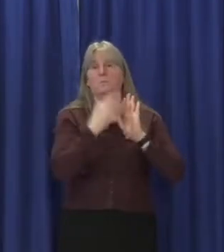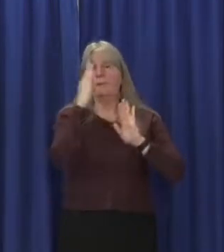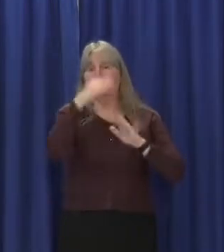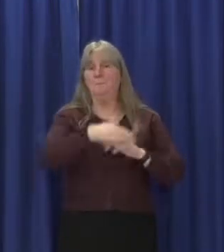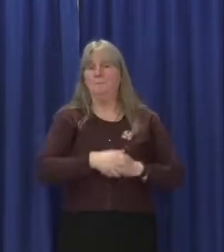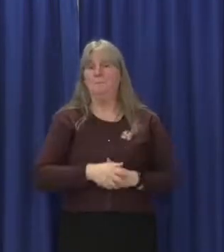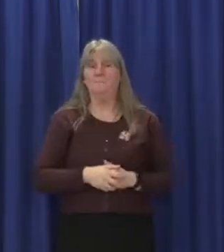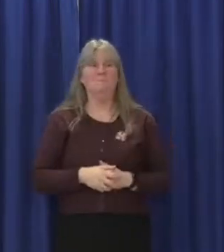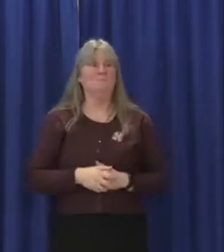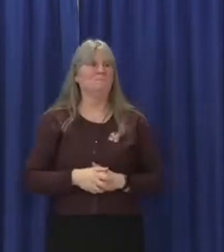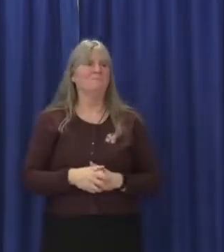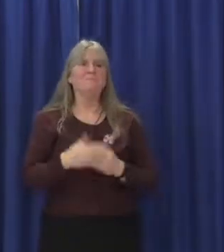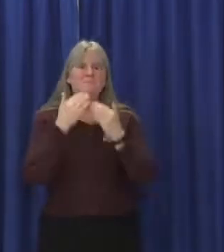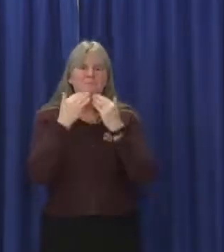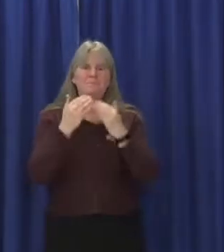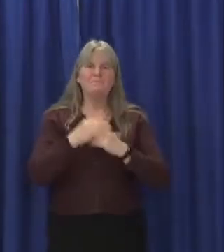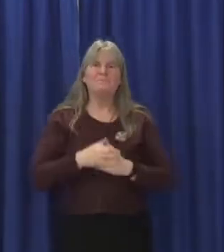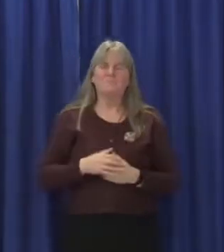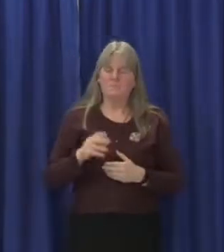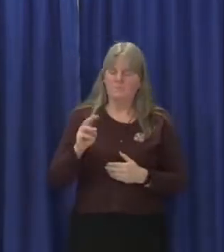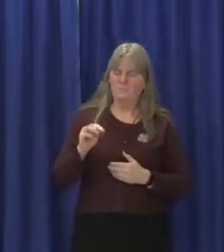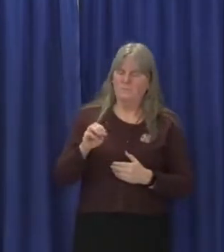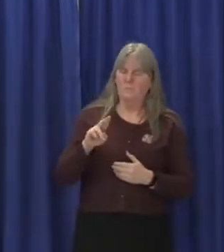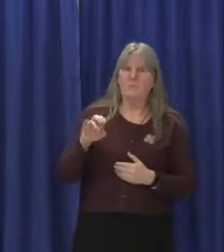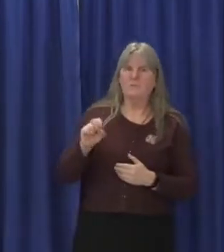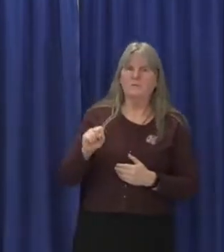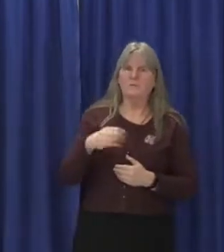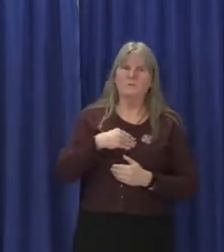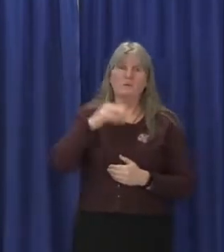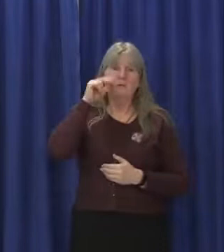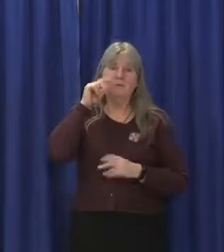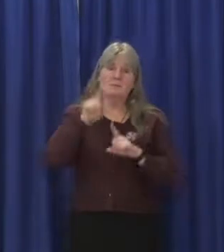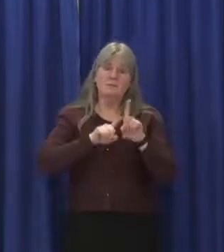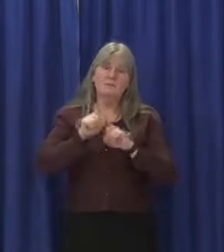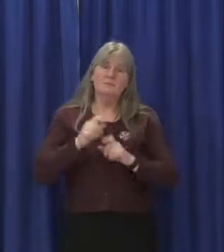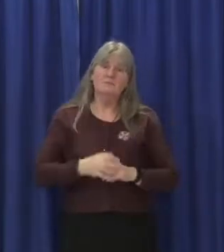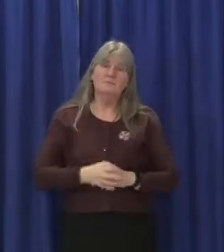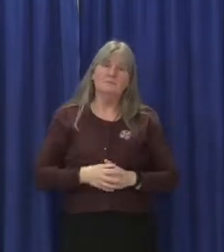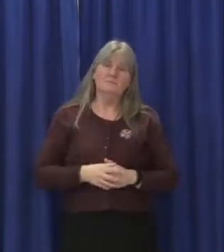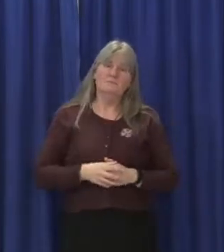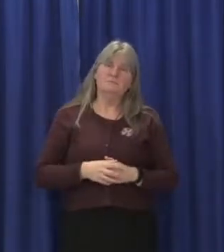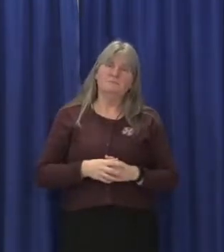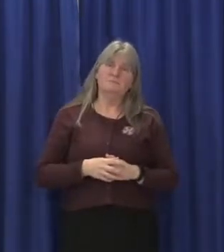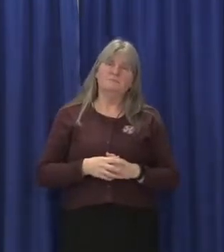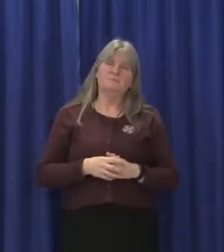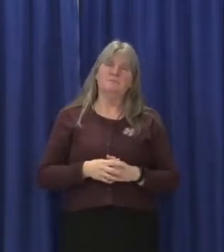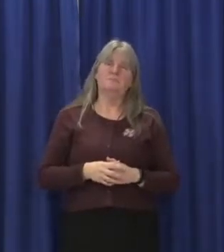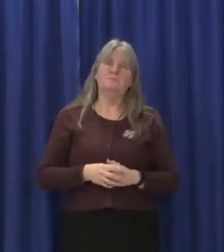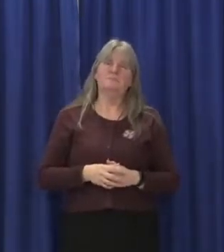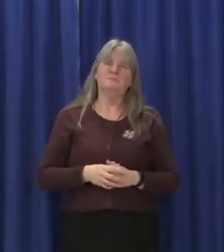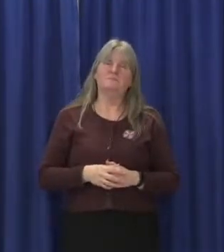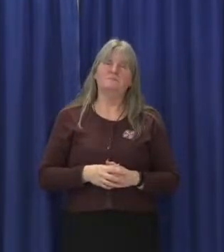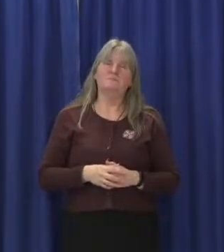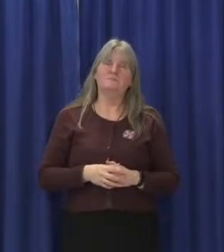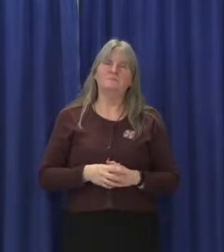Thank you. We'll now move to Morris, at the Whitehorse Star. Reporter: Hi, there.